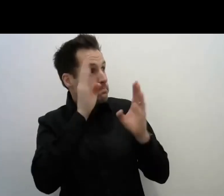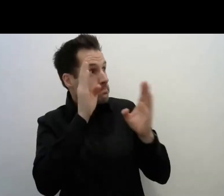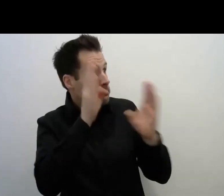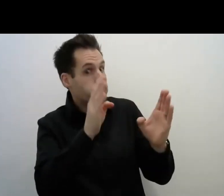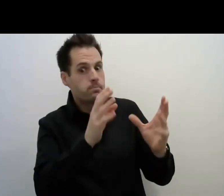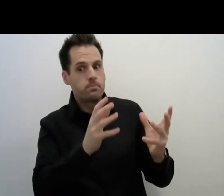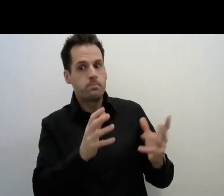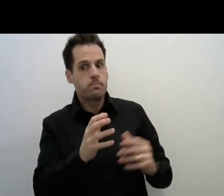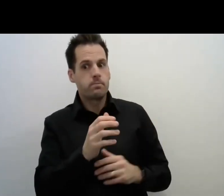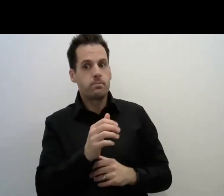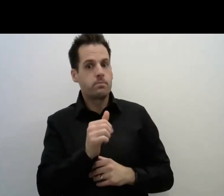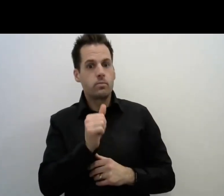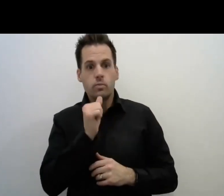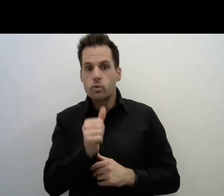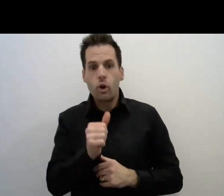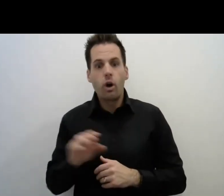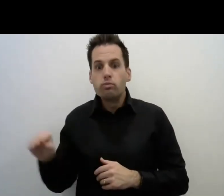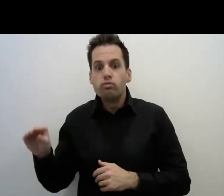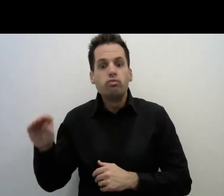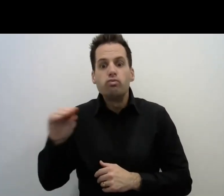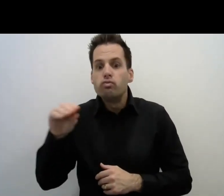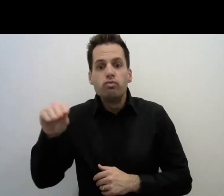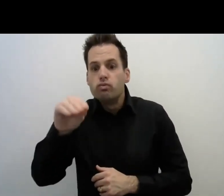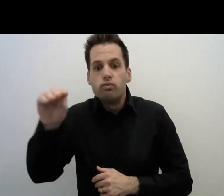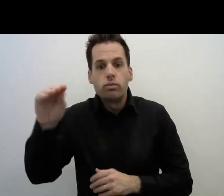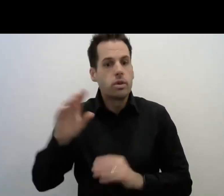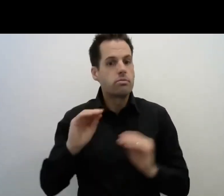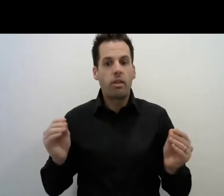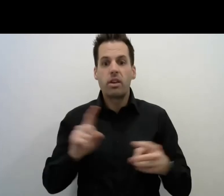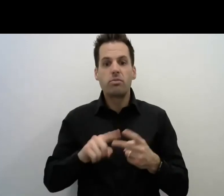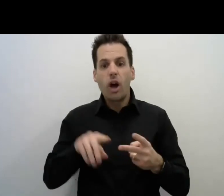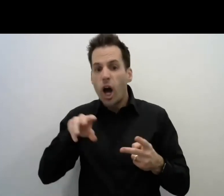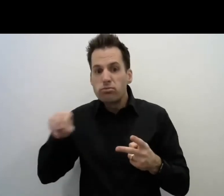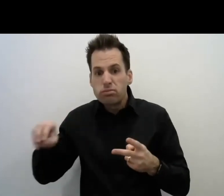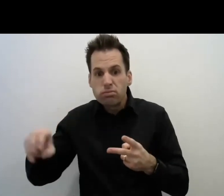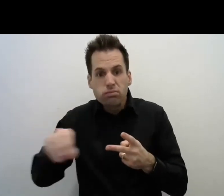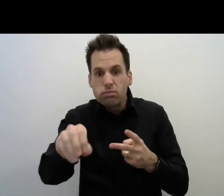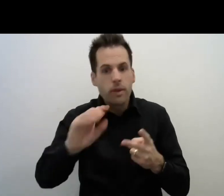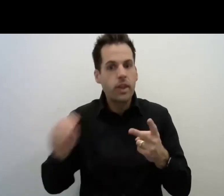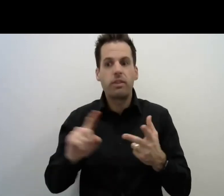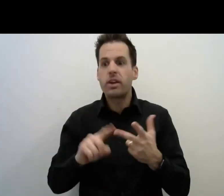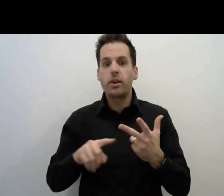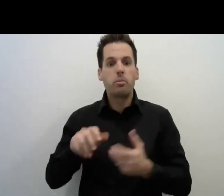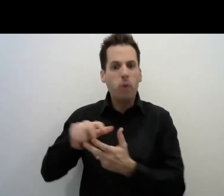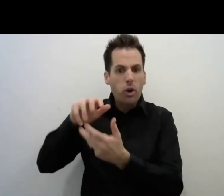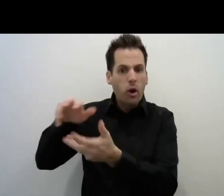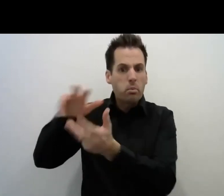it's not sniffing as you say it's not eating scraps it's not barking it's not lining it's it's